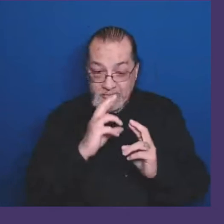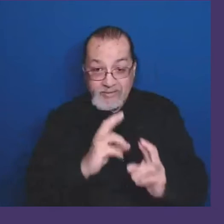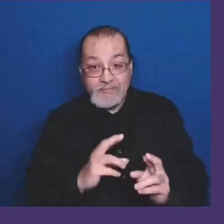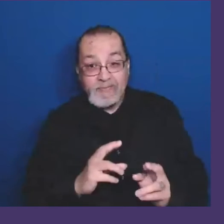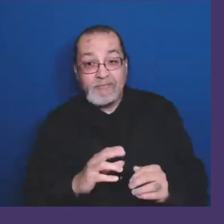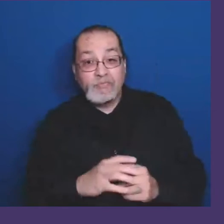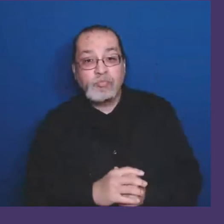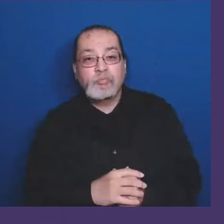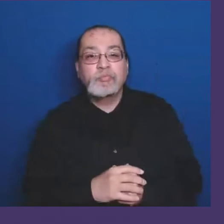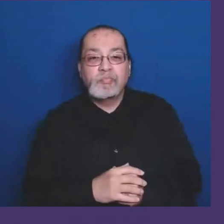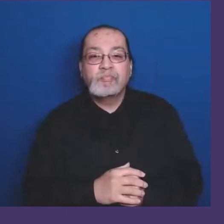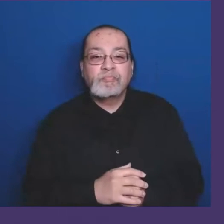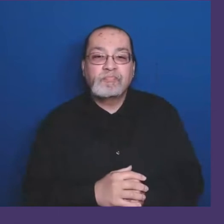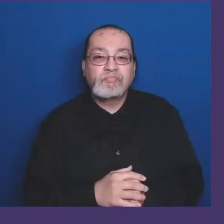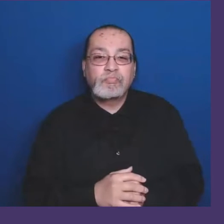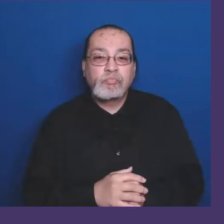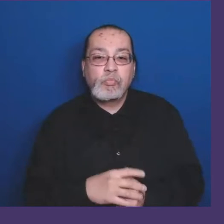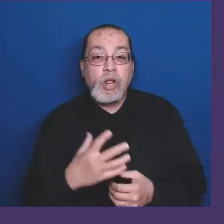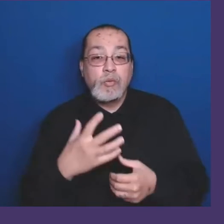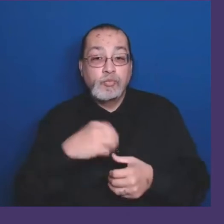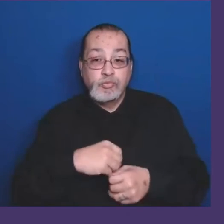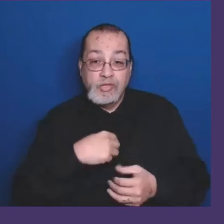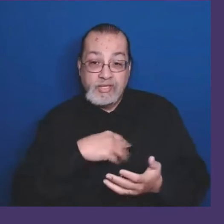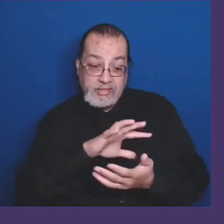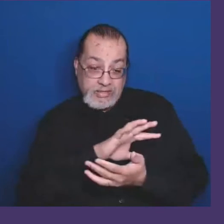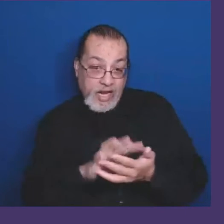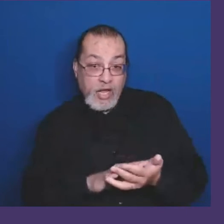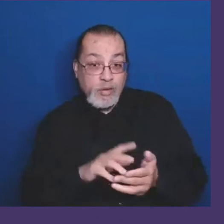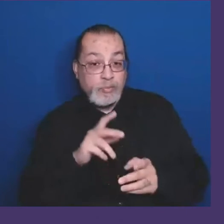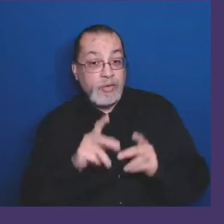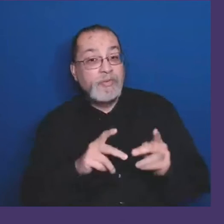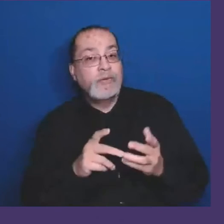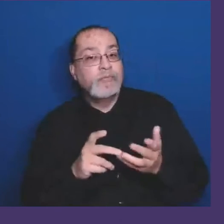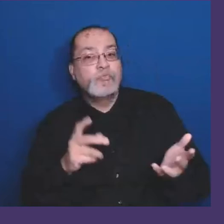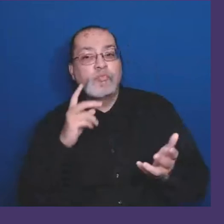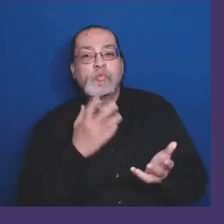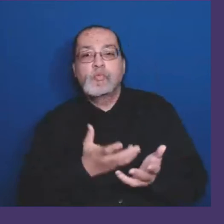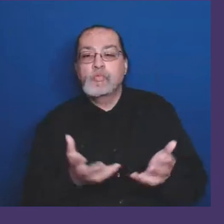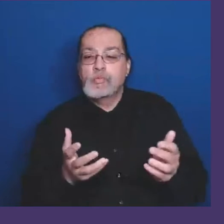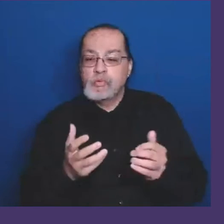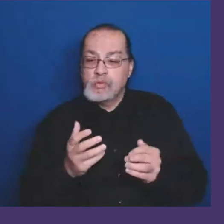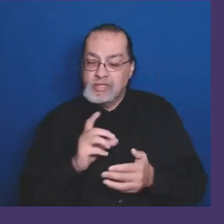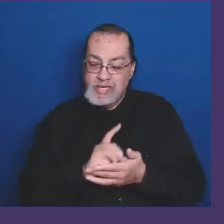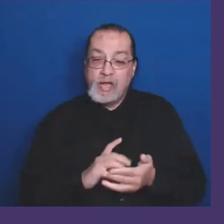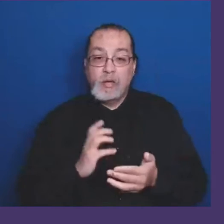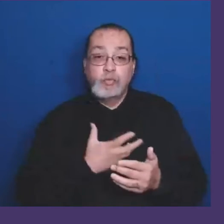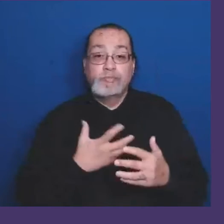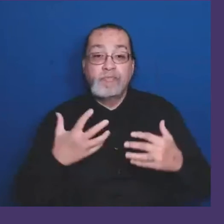We design our spaces with the diverse needs of our employees, our visitors and